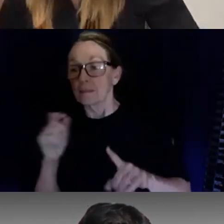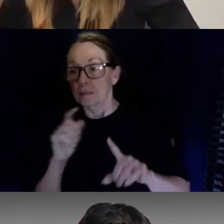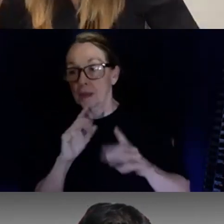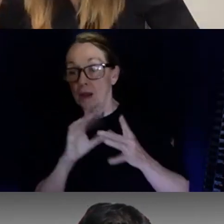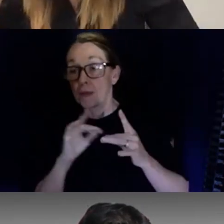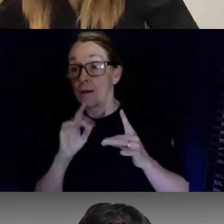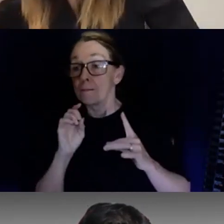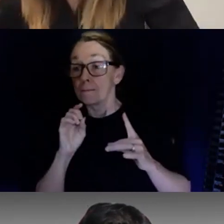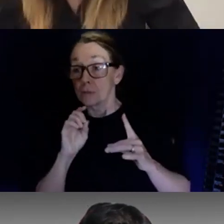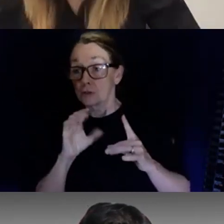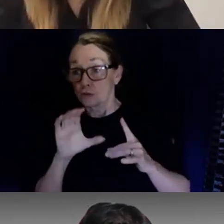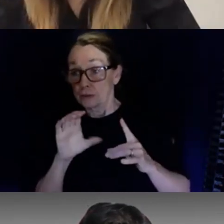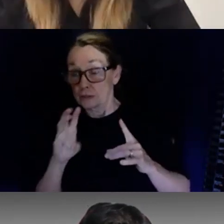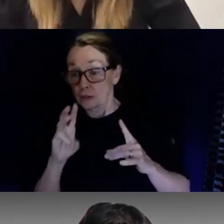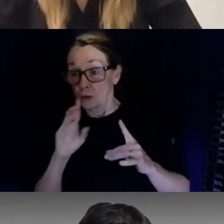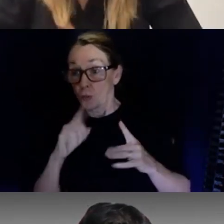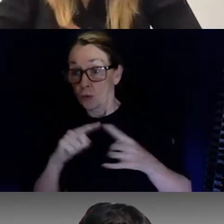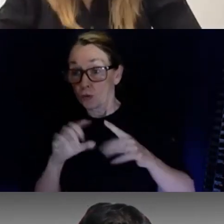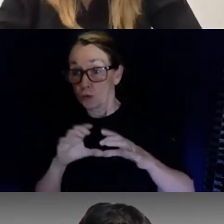YEAH, AND THAT'S A GREAT POINT THAT CARMEN HAD, IS THAT -- CARMEN, YOU WANTED TO MAKE A COMMENT?